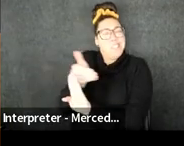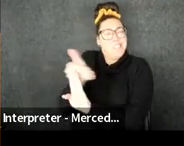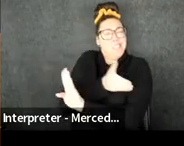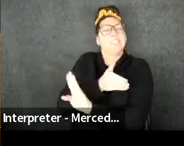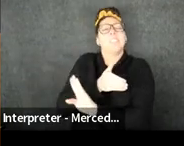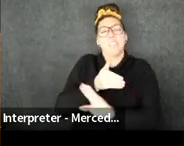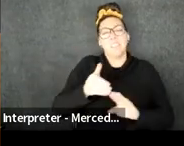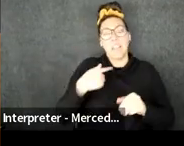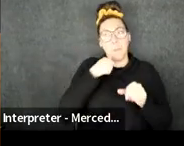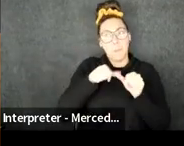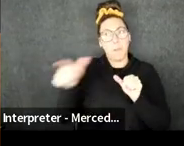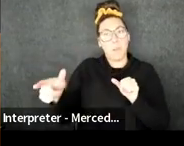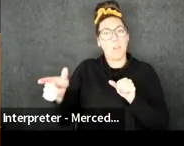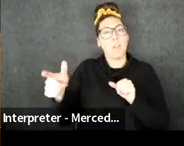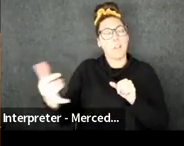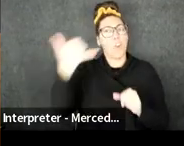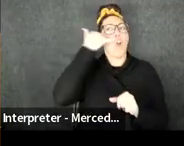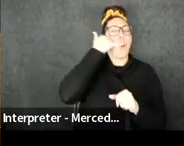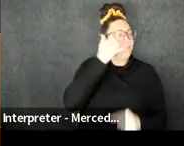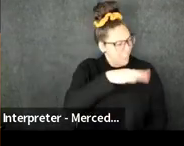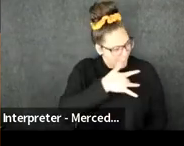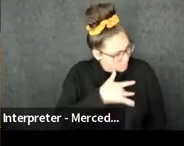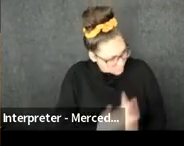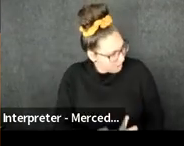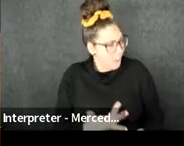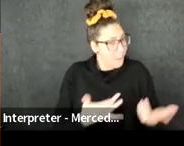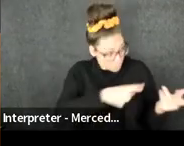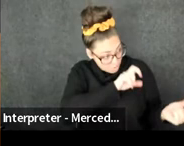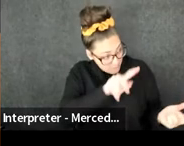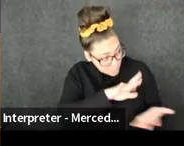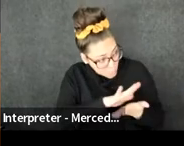I got a to conferences all the time, hey, and really what's going on? And I going to come back to school